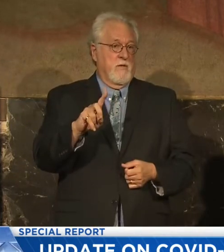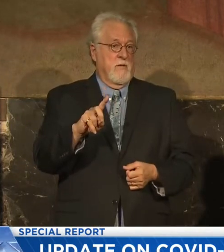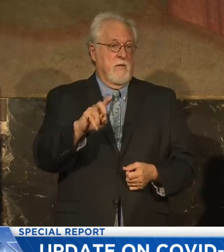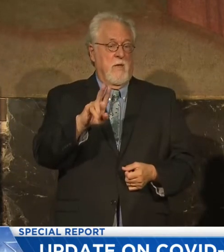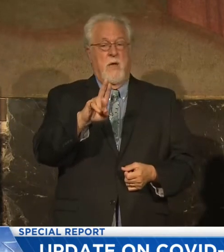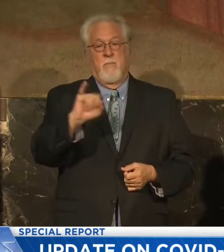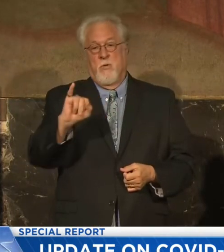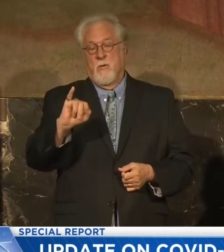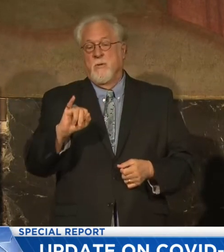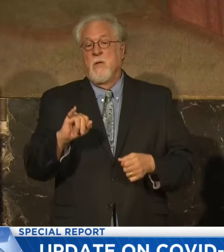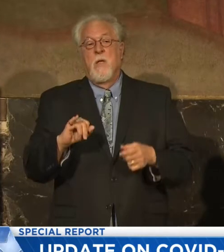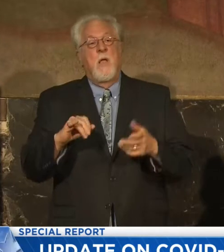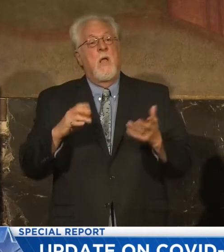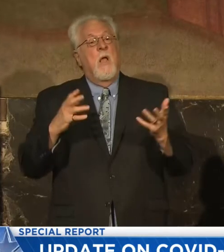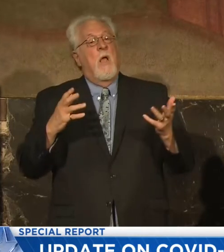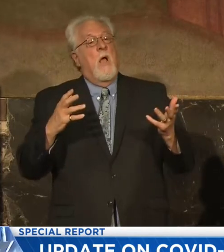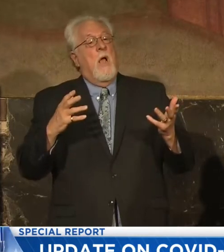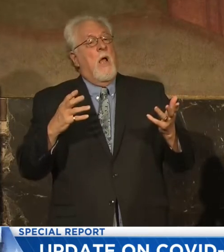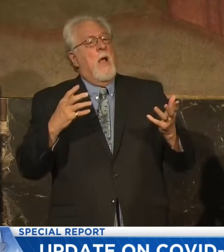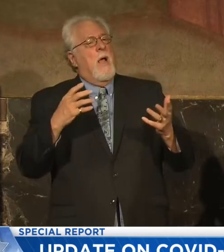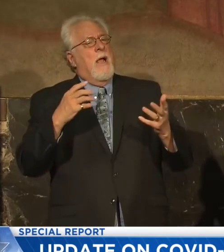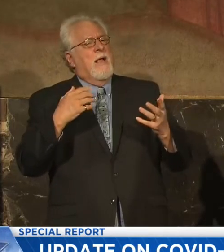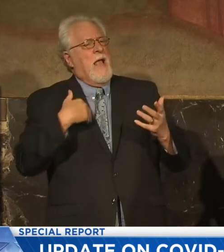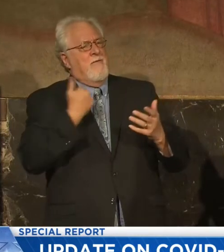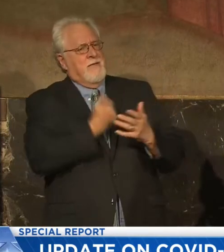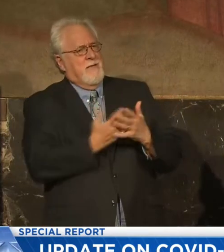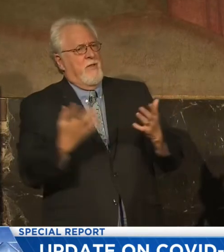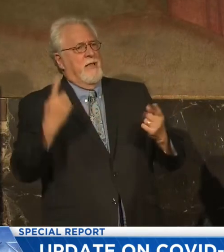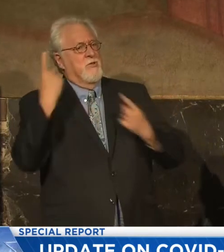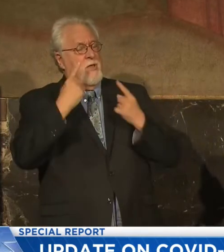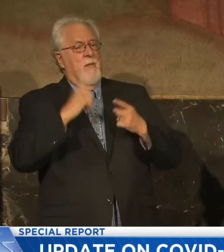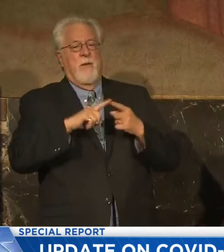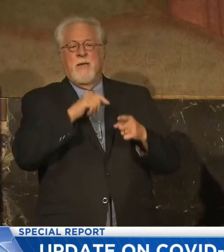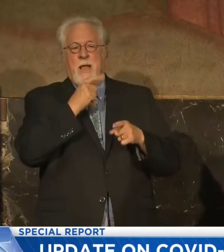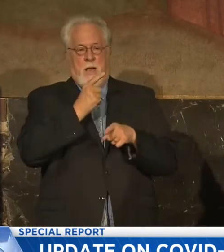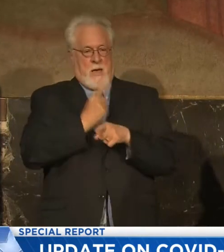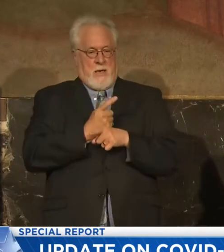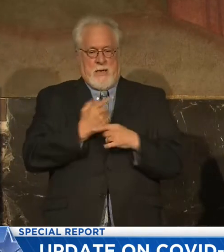BECAUSE THAT WOULD LESSEN ANY LIKELIHOOD OR THE AMOUNT OF TAX INCREASE IN ORDER TO REPLENISH THAT TRUST FUND.